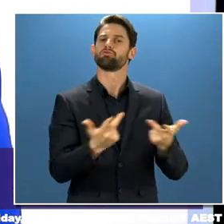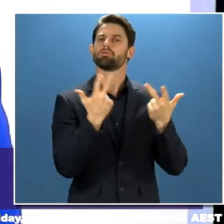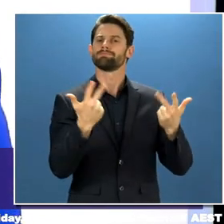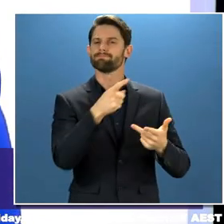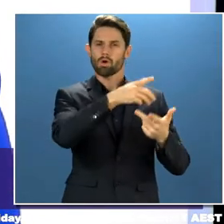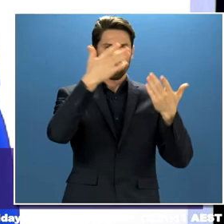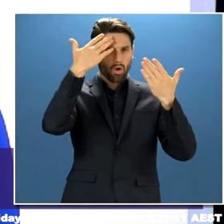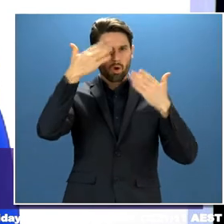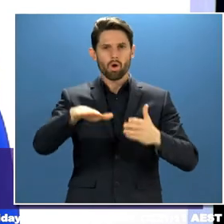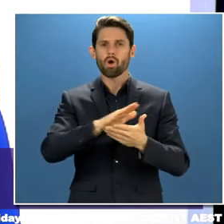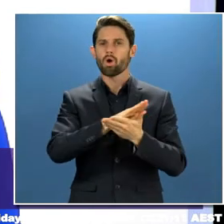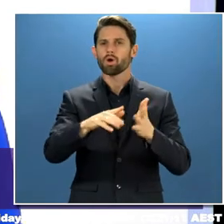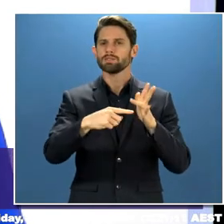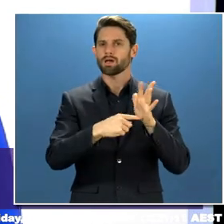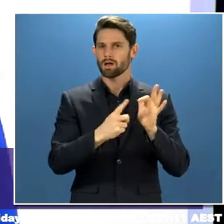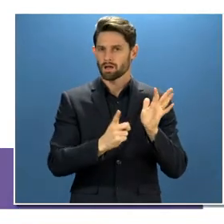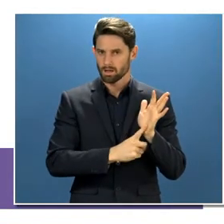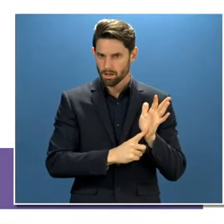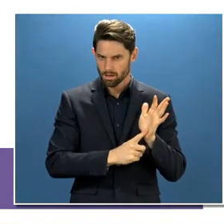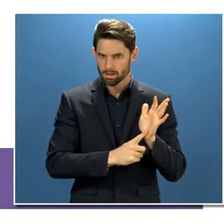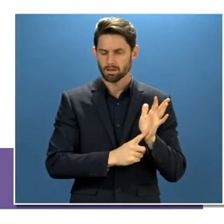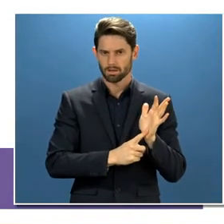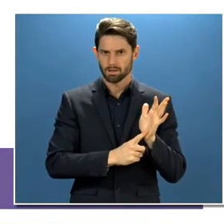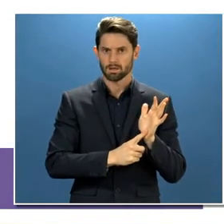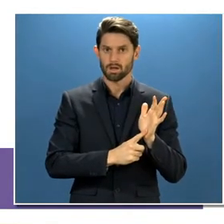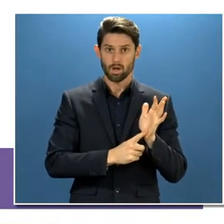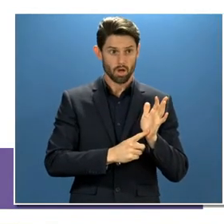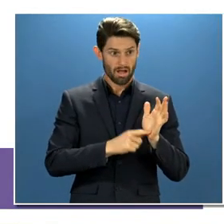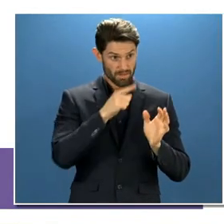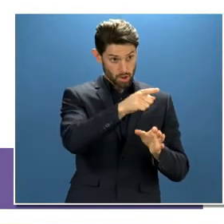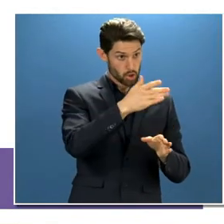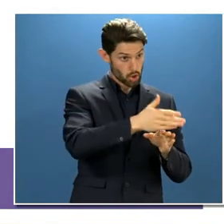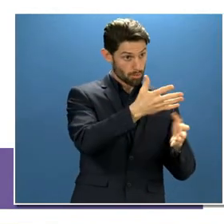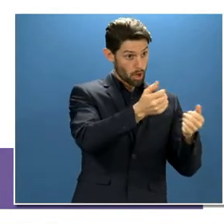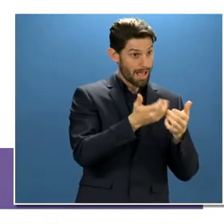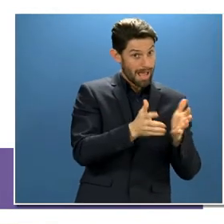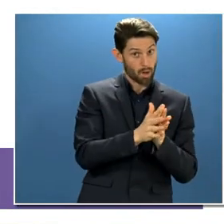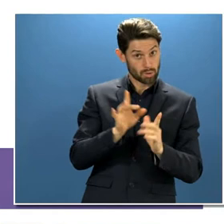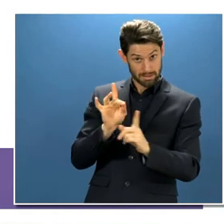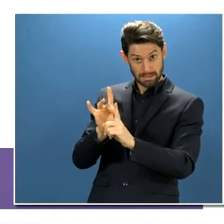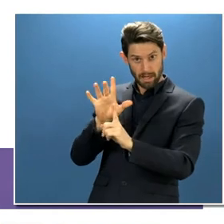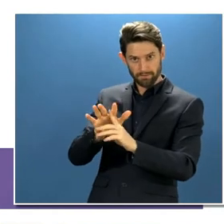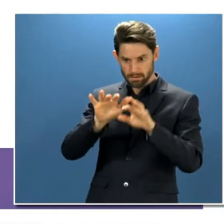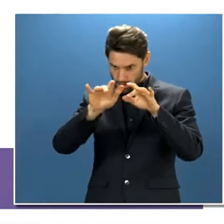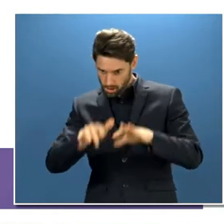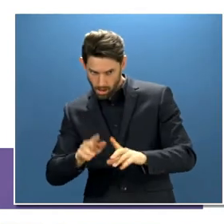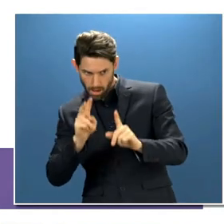And that was one you got yourself, you did your own application? Yes. And you had to go to an interview?